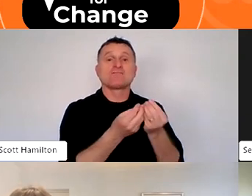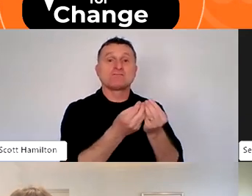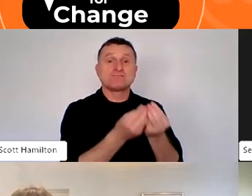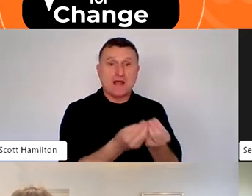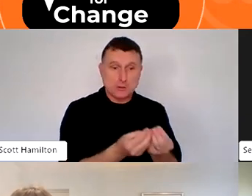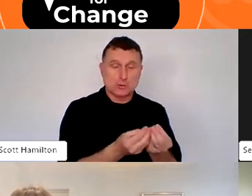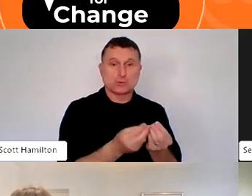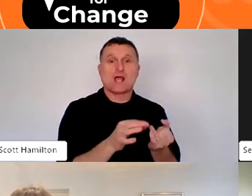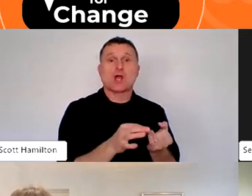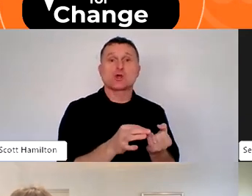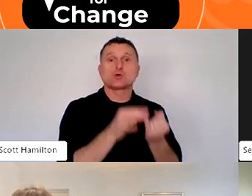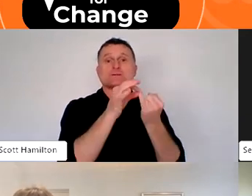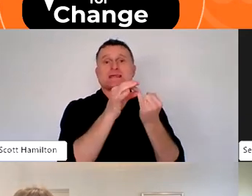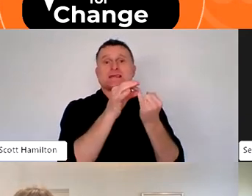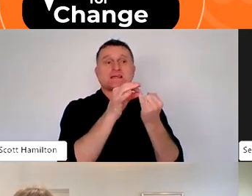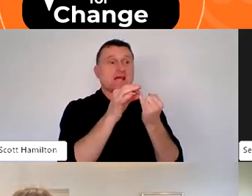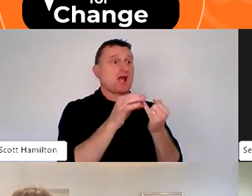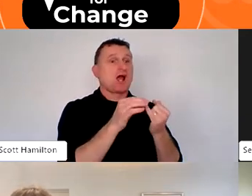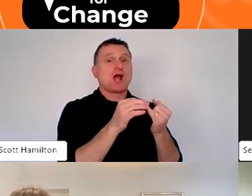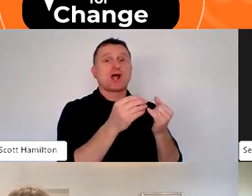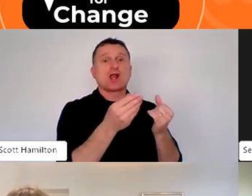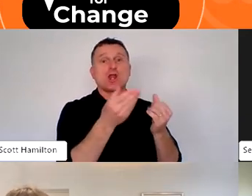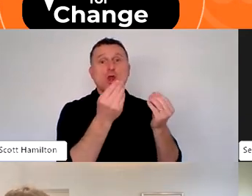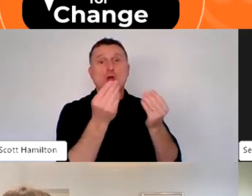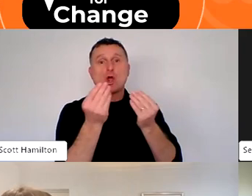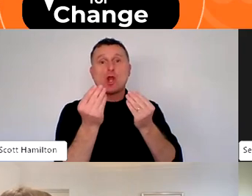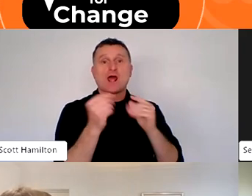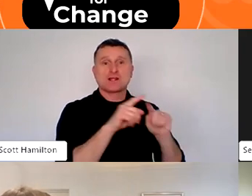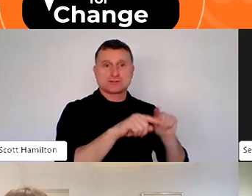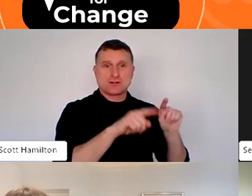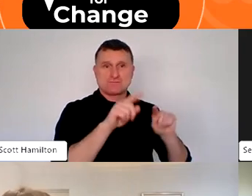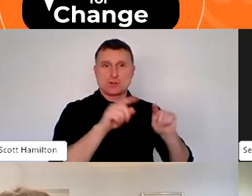every learner are beautifully written about in that document and I think